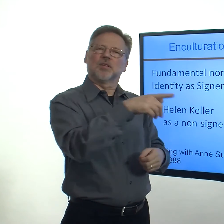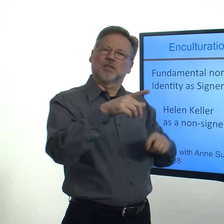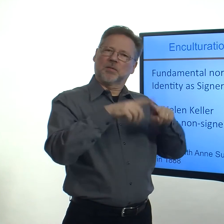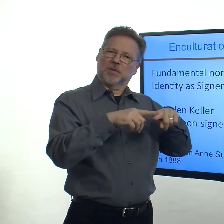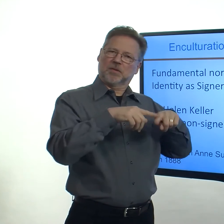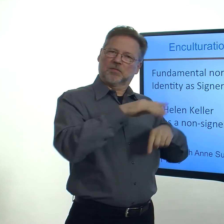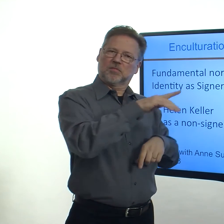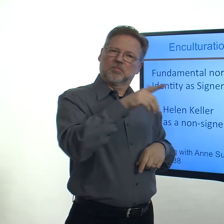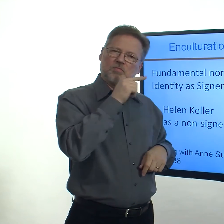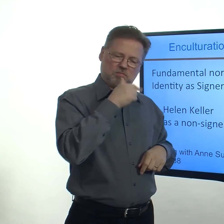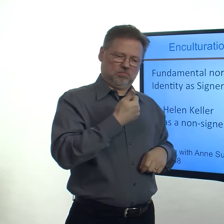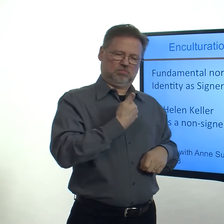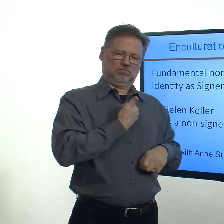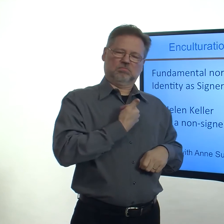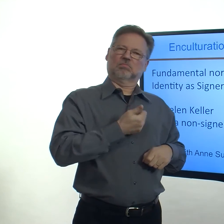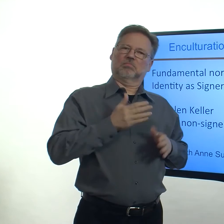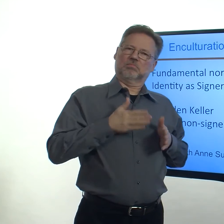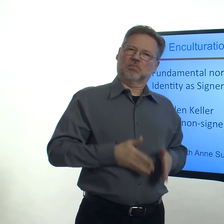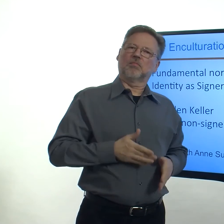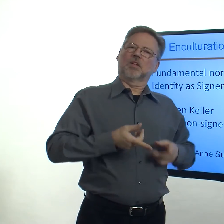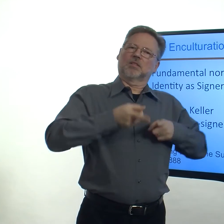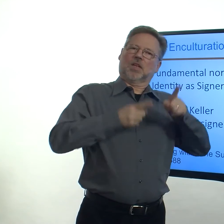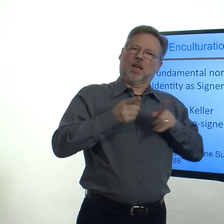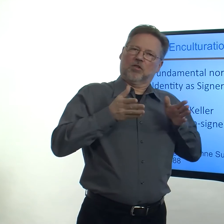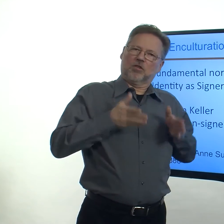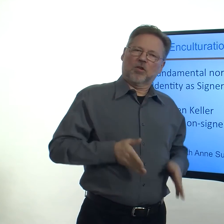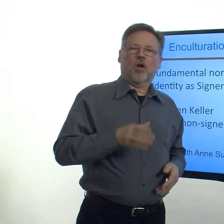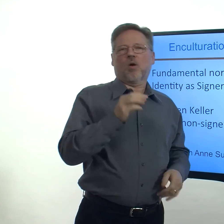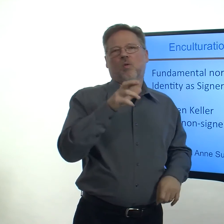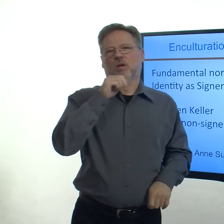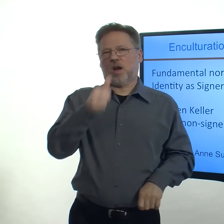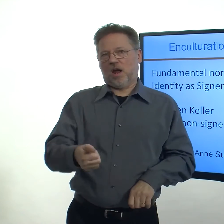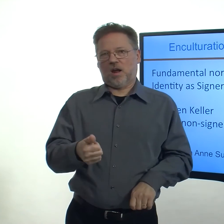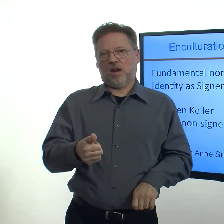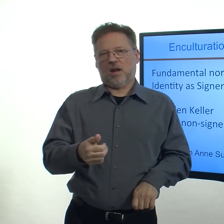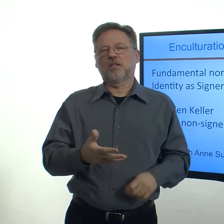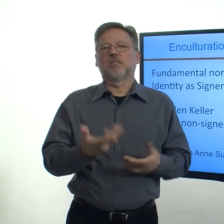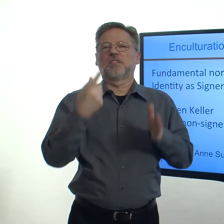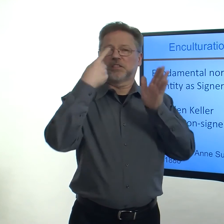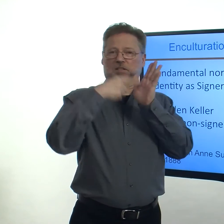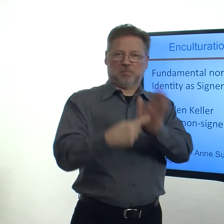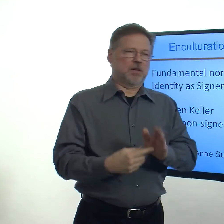This is a key distinction, whether a person sees themselves as a signer or not.